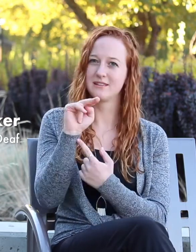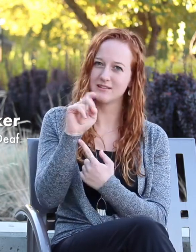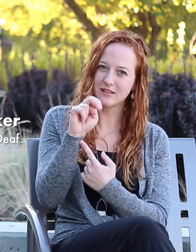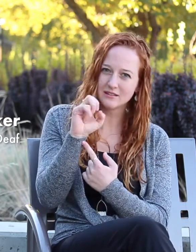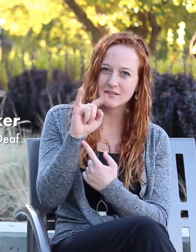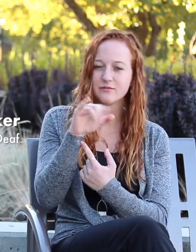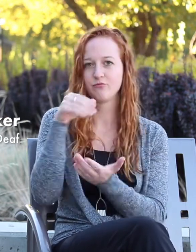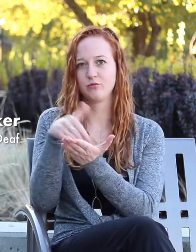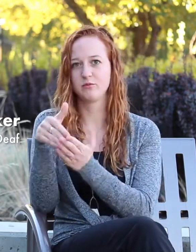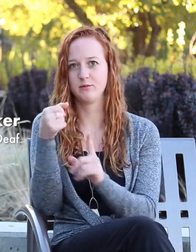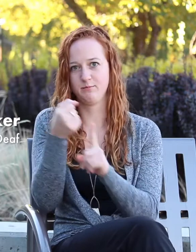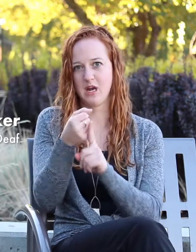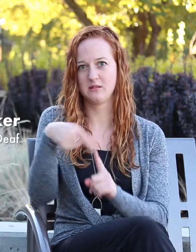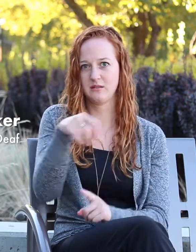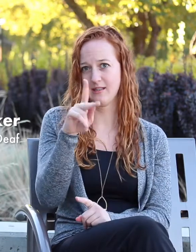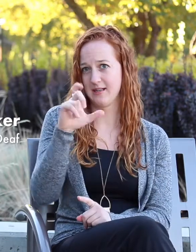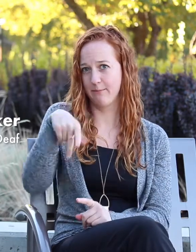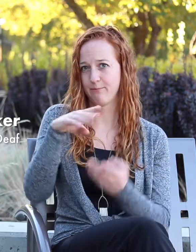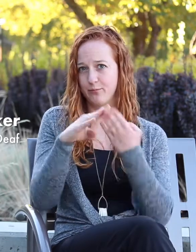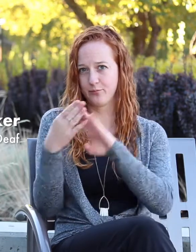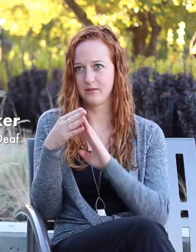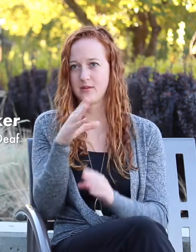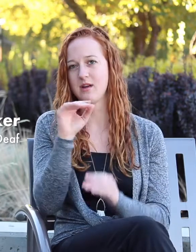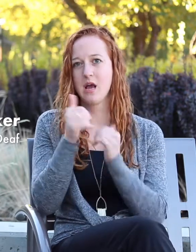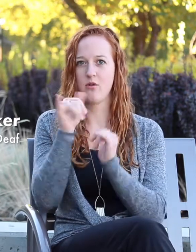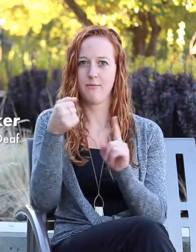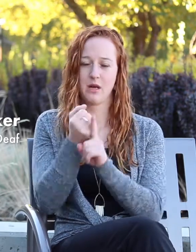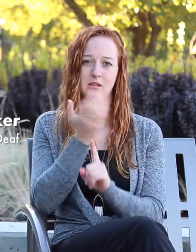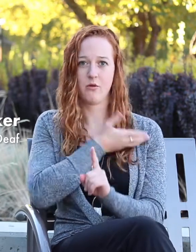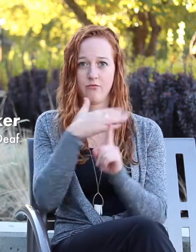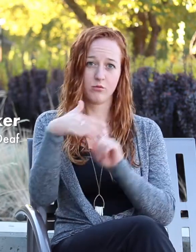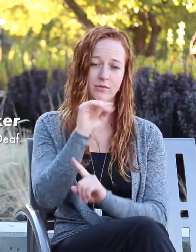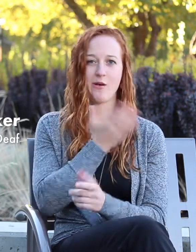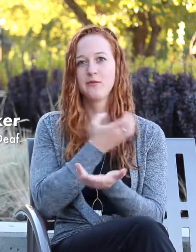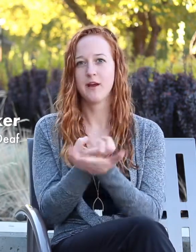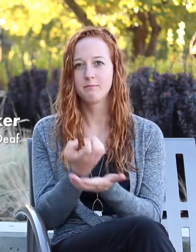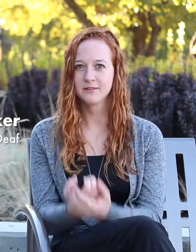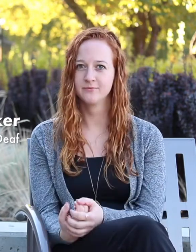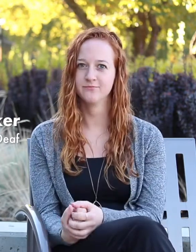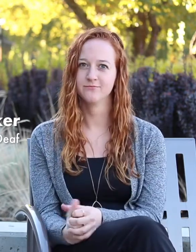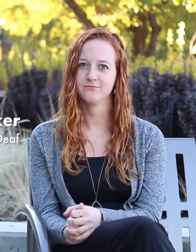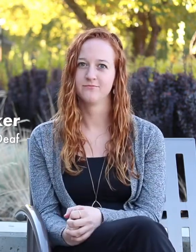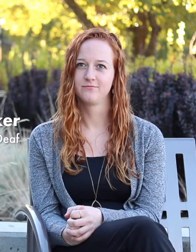and future events, to see what the effects are on the kelp communities, the seaweed communities, kelp as a foundational species that has